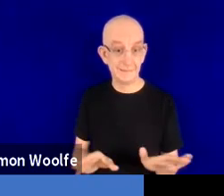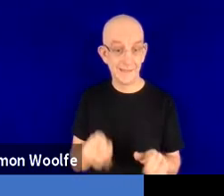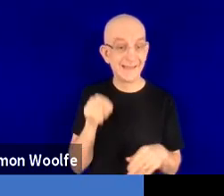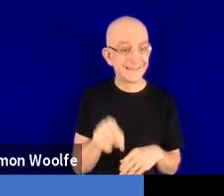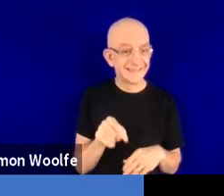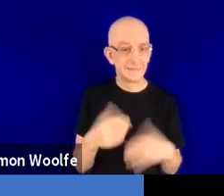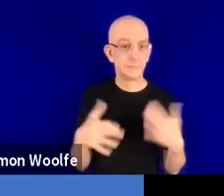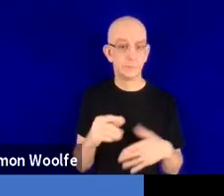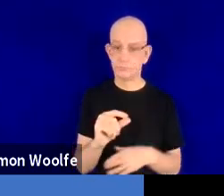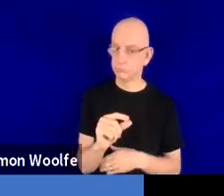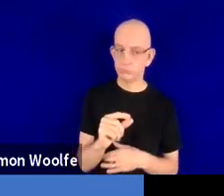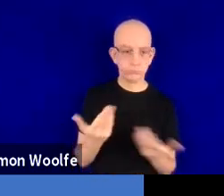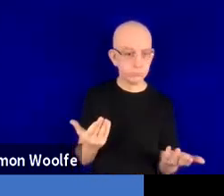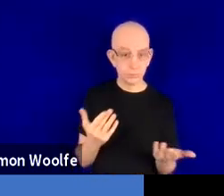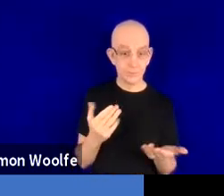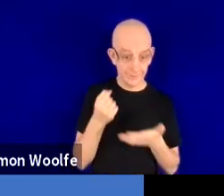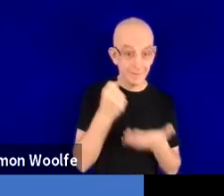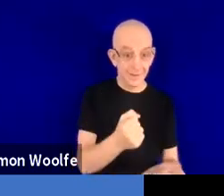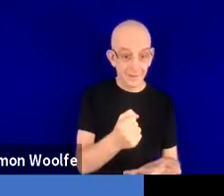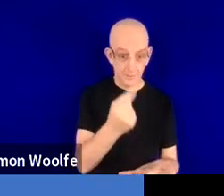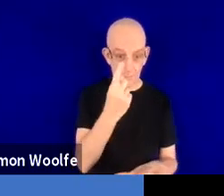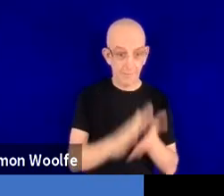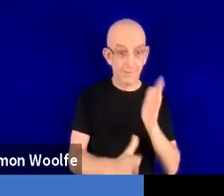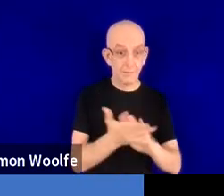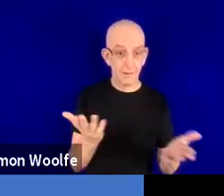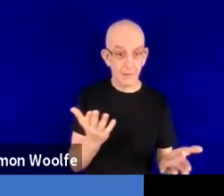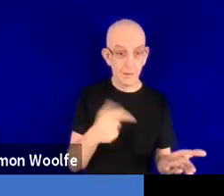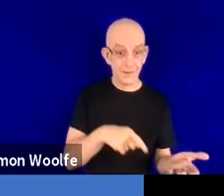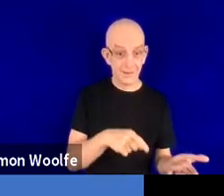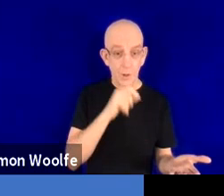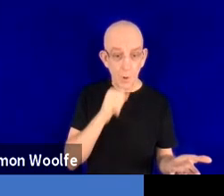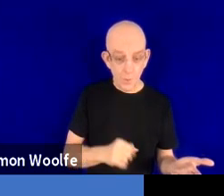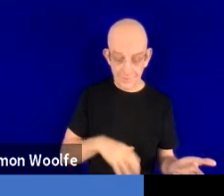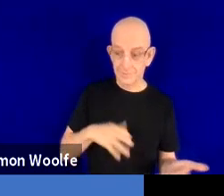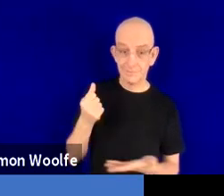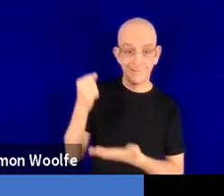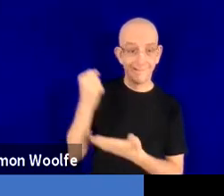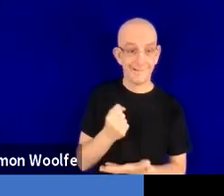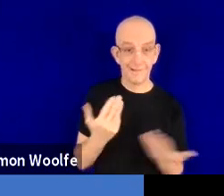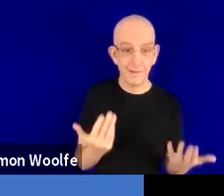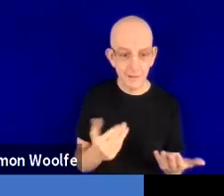in terms of more kind of social assistance schemes that were previously targeted at poor, low income households